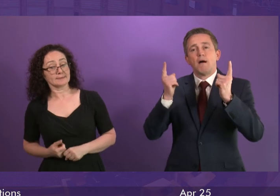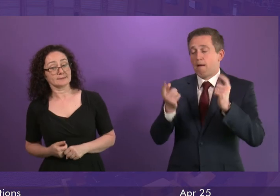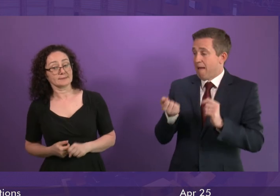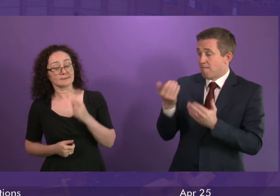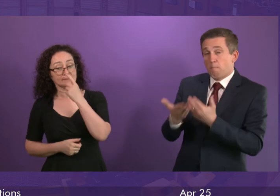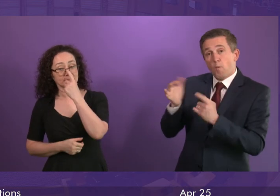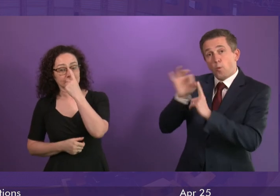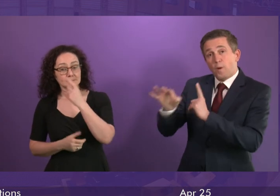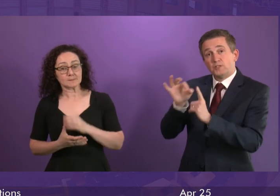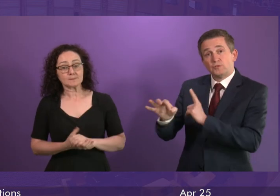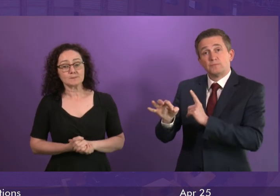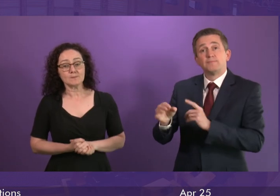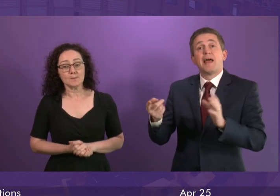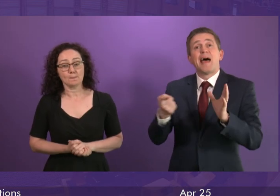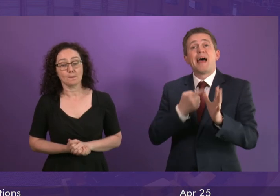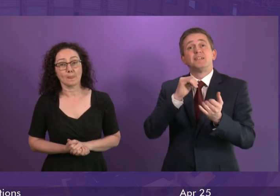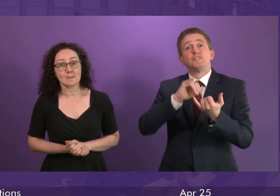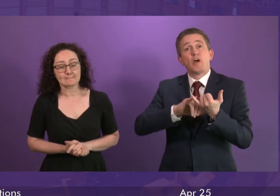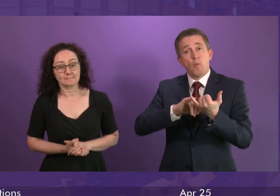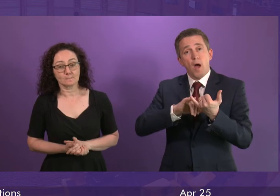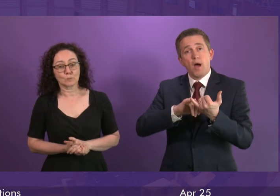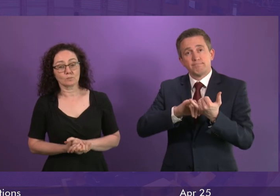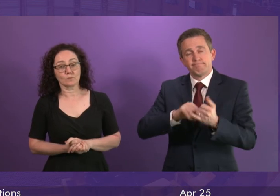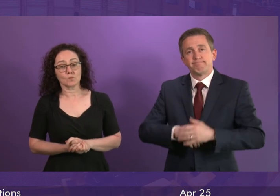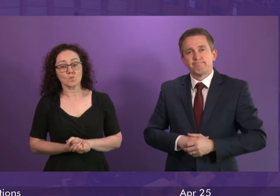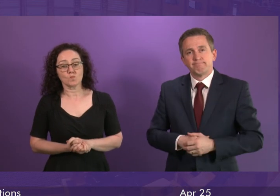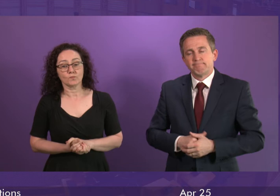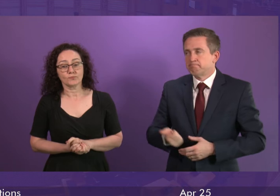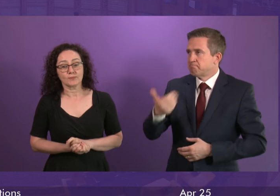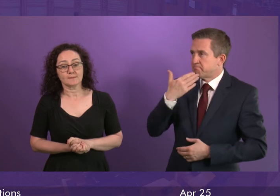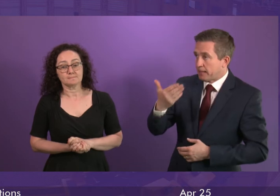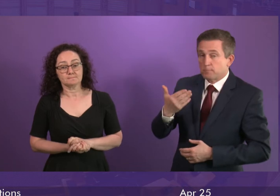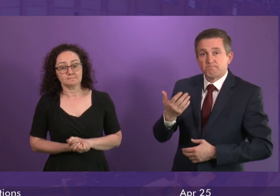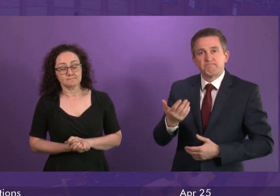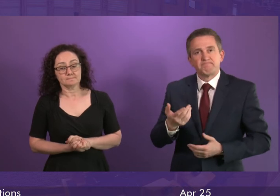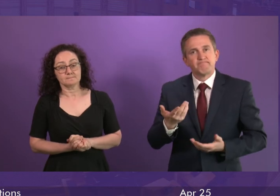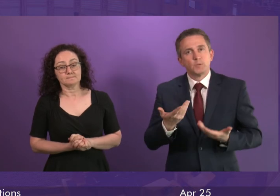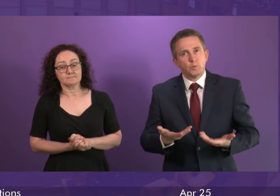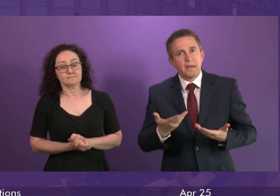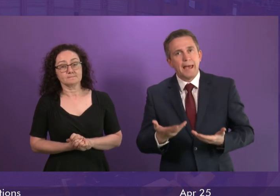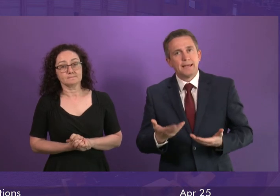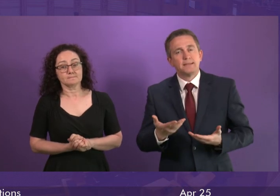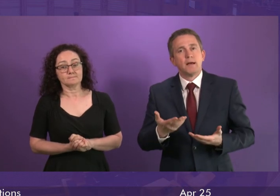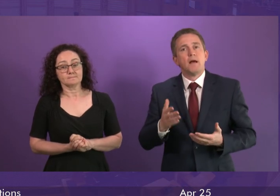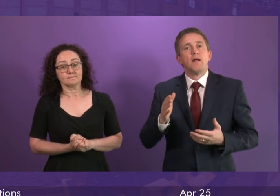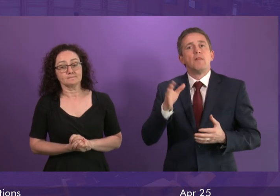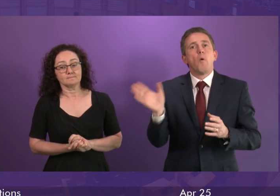Anas Sarwar (Glasgow) (Lab): Today, we welcome to the Scottish Parliament Baroness Sayeeda Warsi and Wes Streeting MP, who are officers of the all-party parliamentary